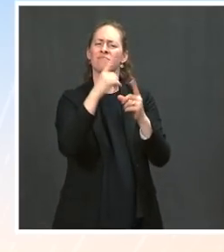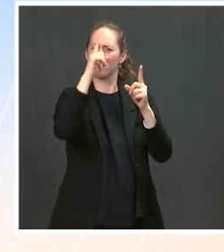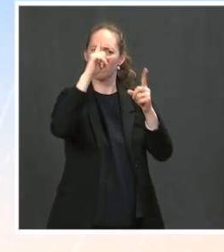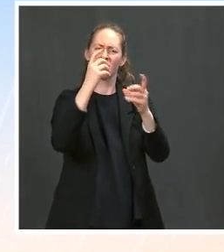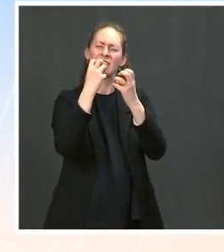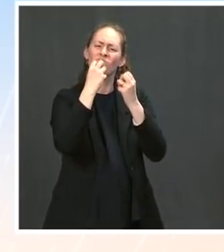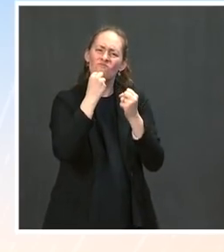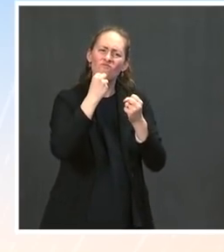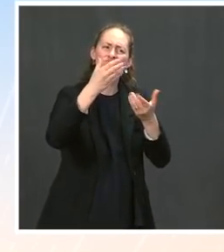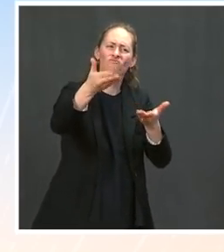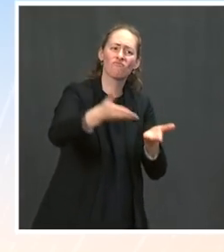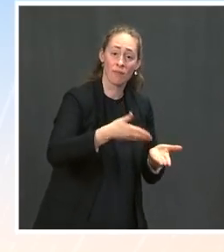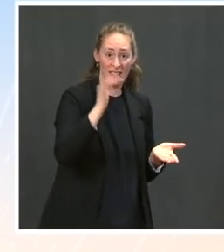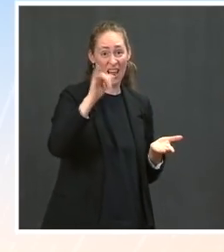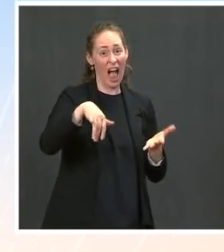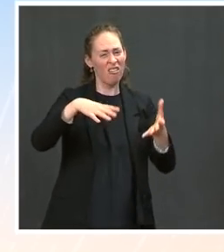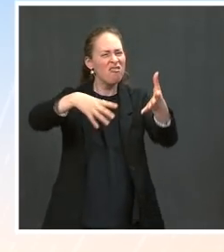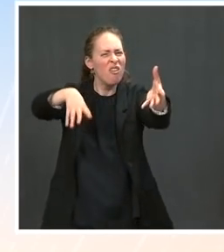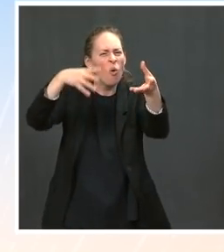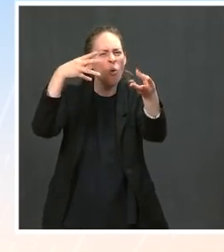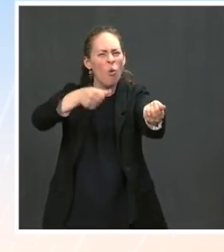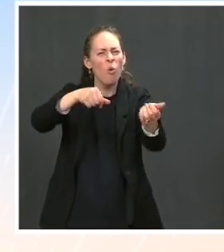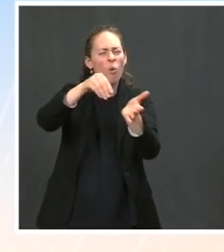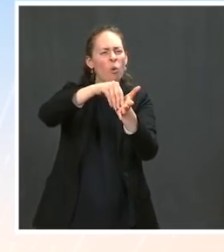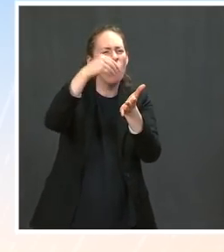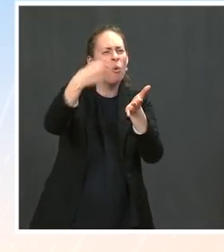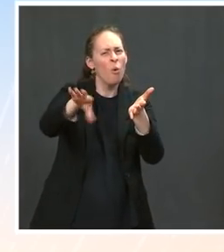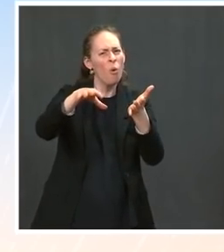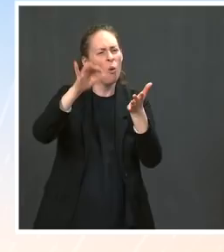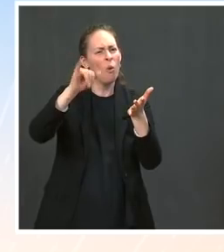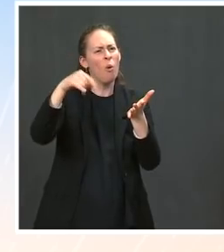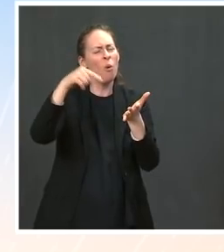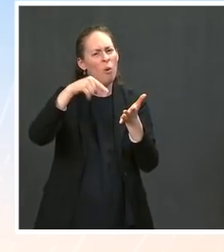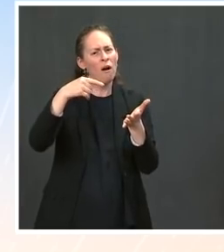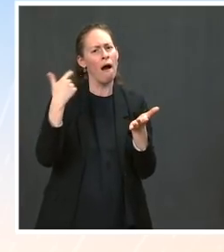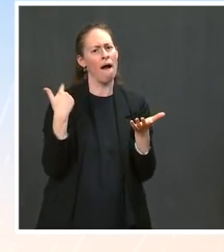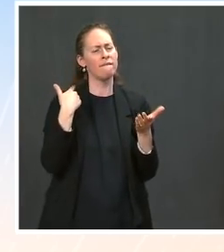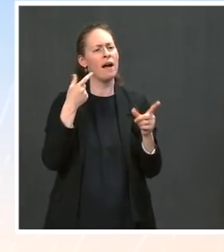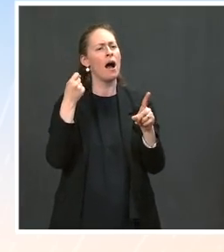and that's something that has certainly had an impact. But a big part of --